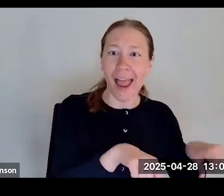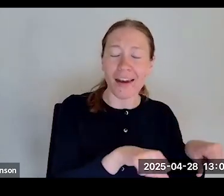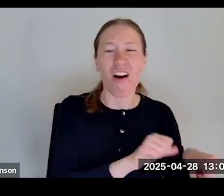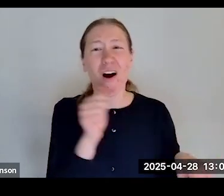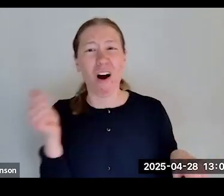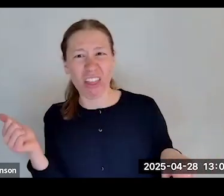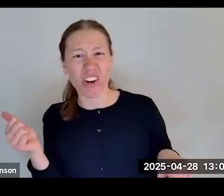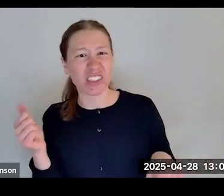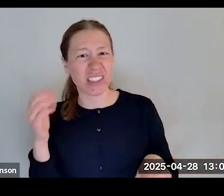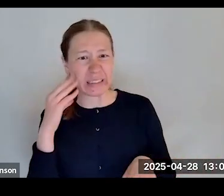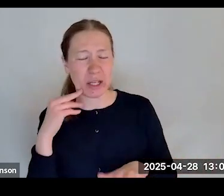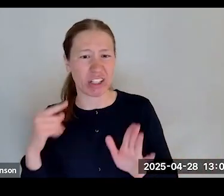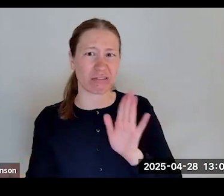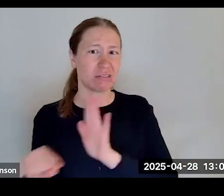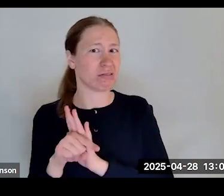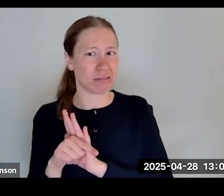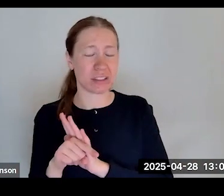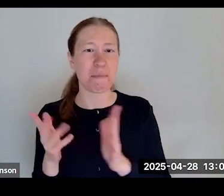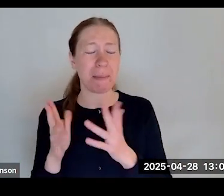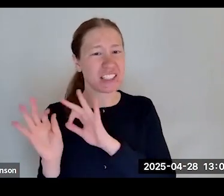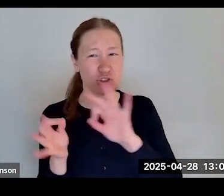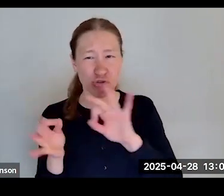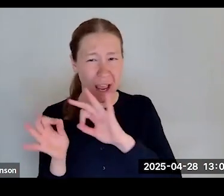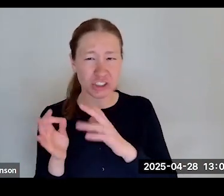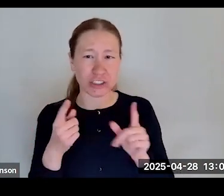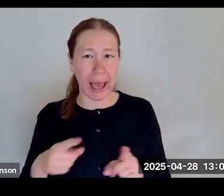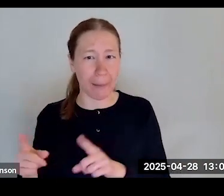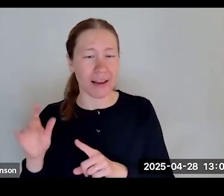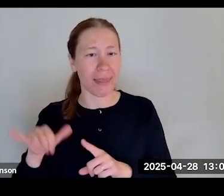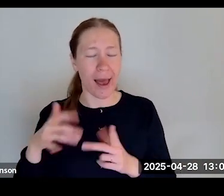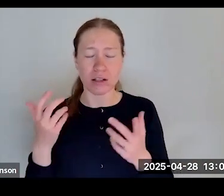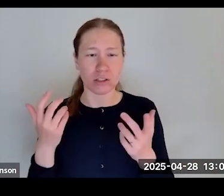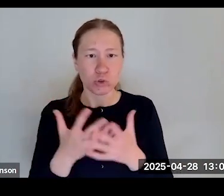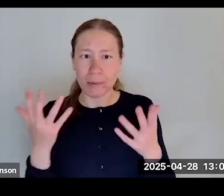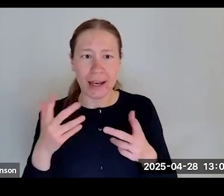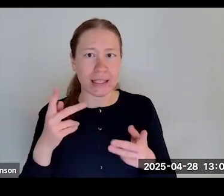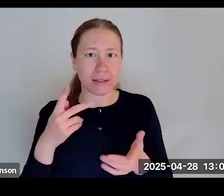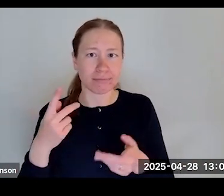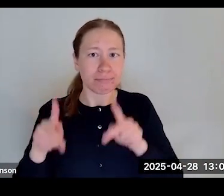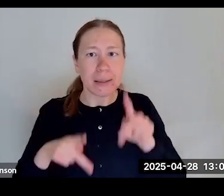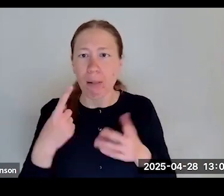It may be that there are distractions from that auditory input. They're finding it difficult to focus on what they need to do.